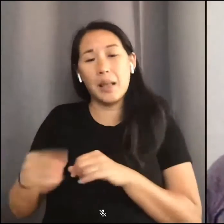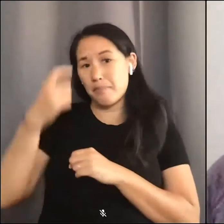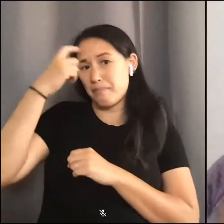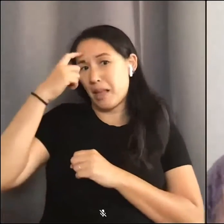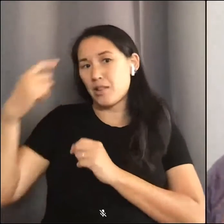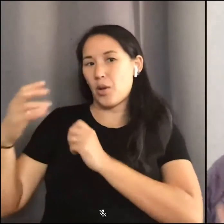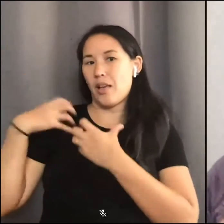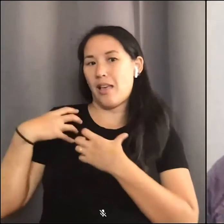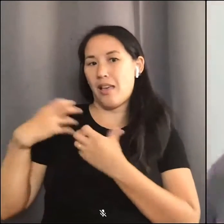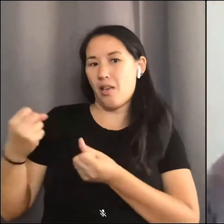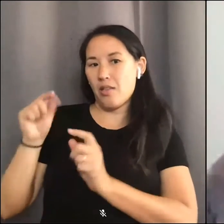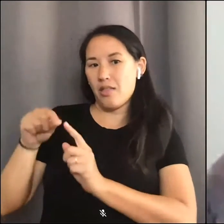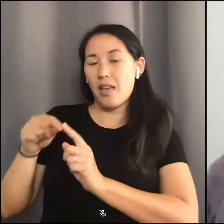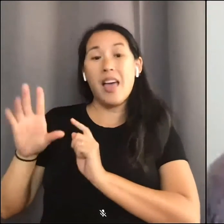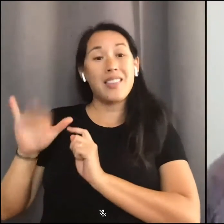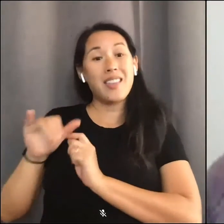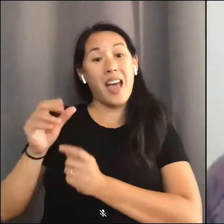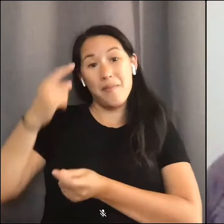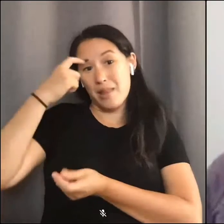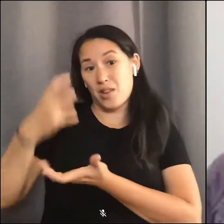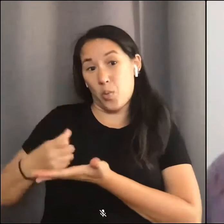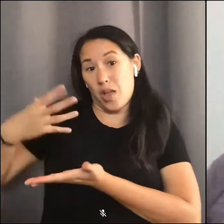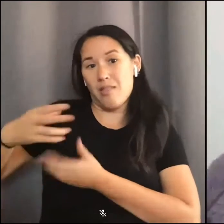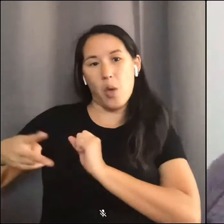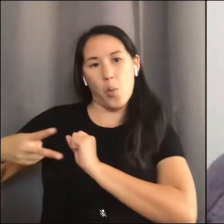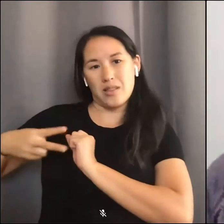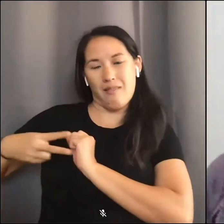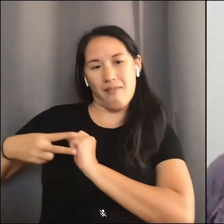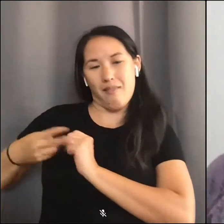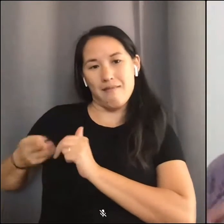and with these mental wealth deposits um they come in various forms quality time